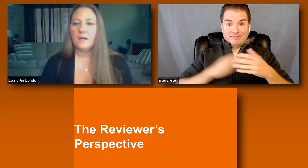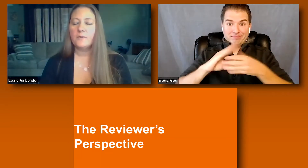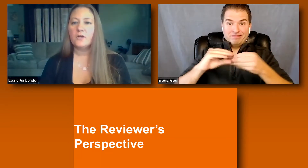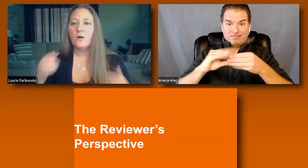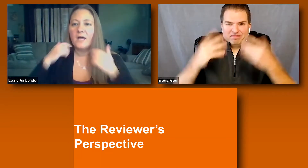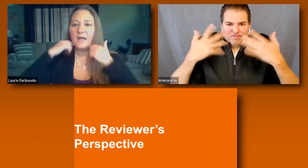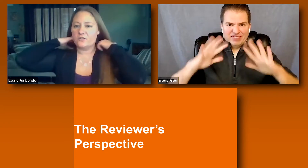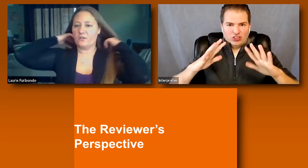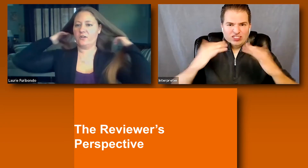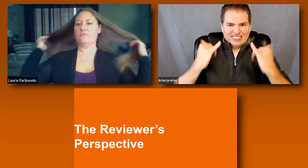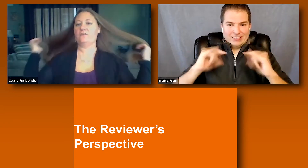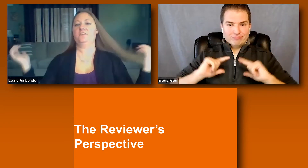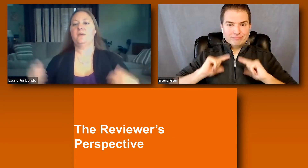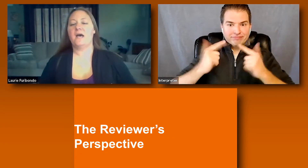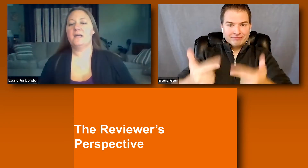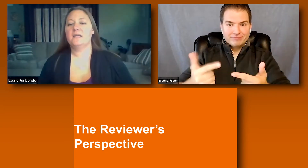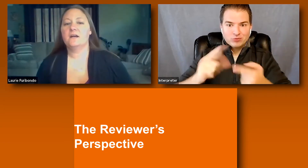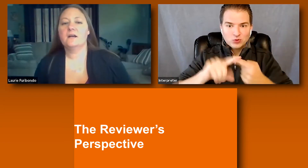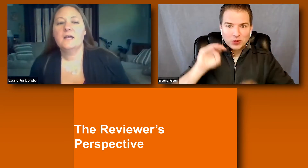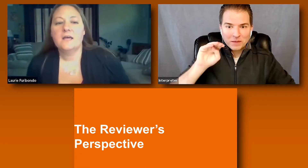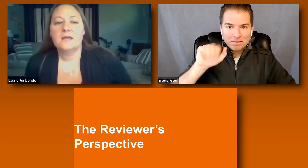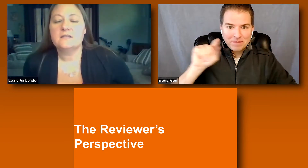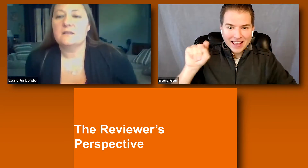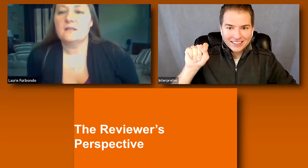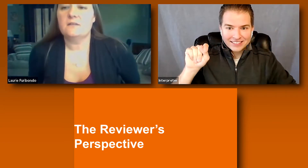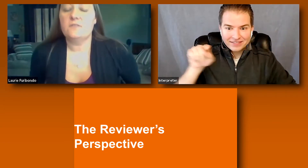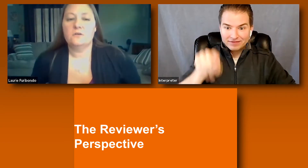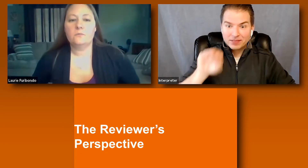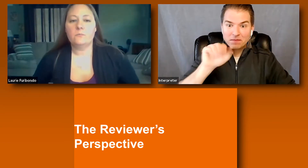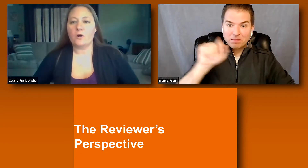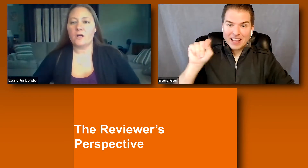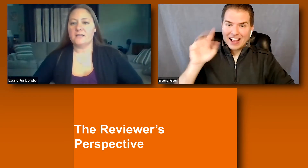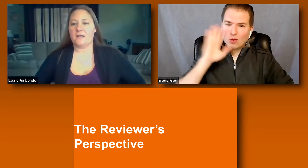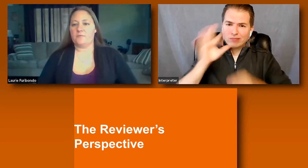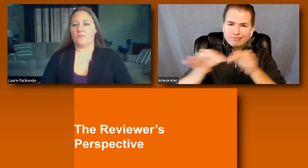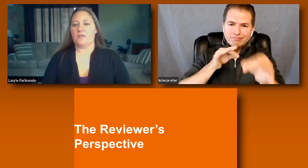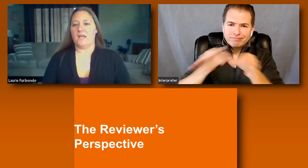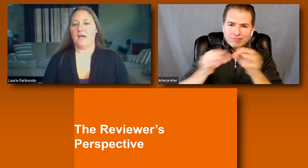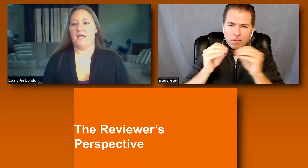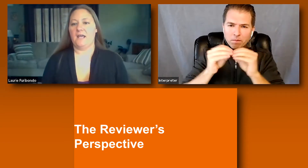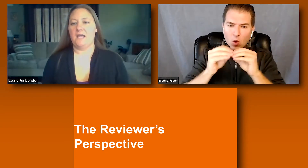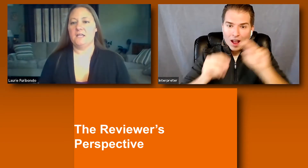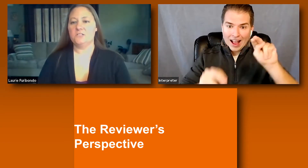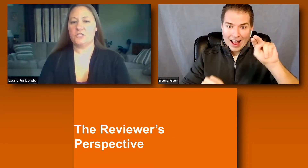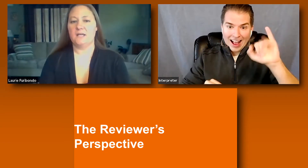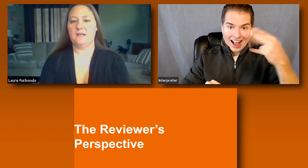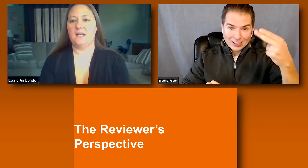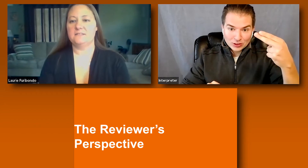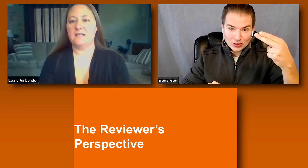I'm gonna go ahead and turn it over to Matt here. He's gonna give you more in-depth look at NIH and NSF